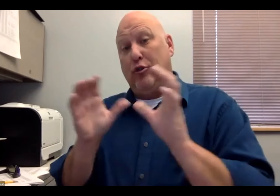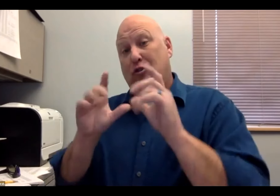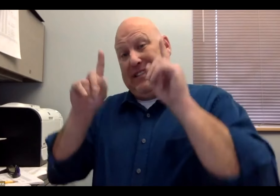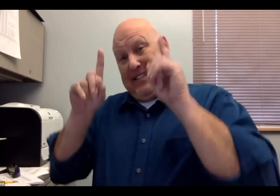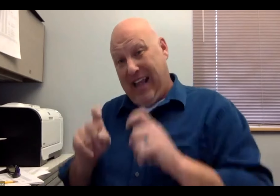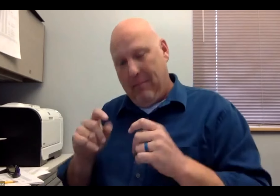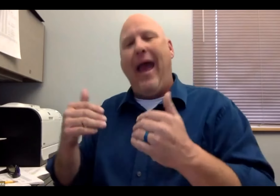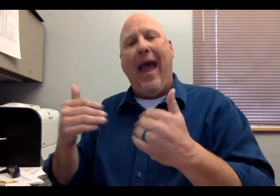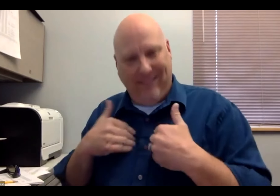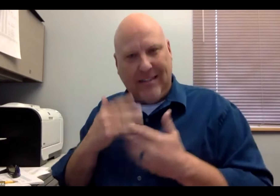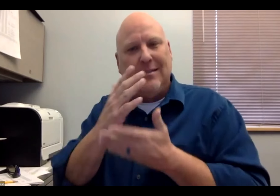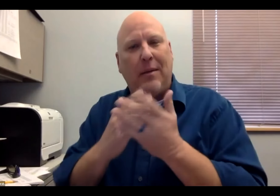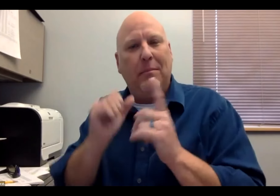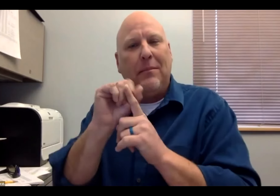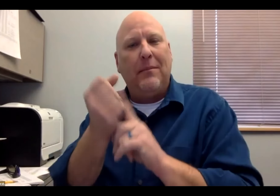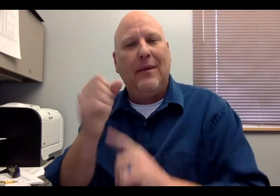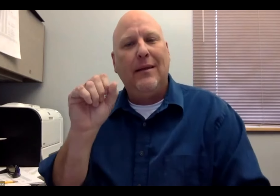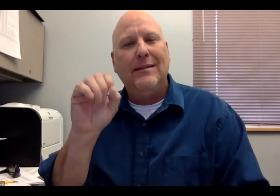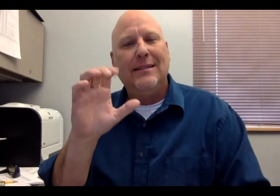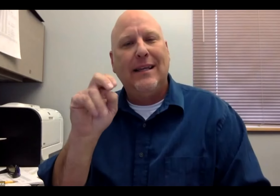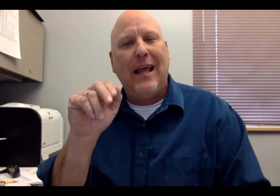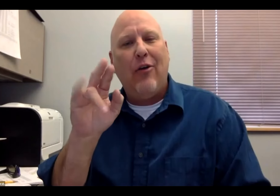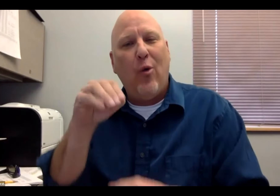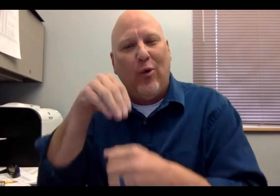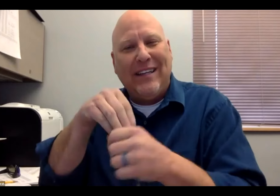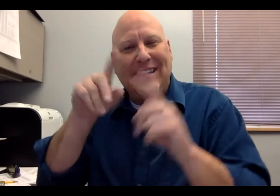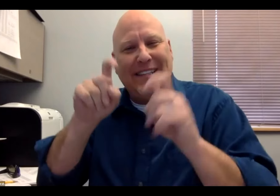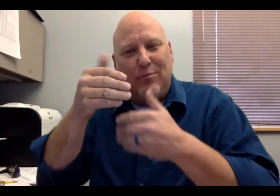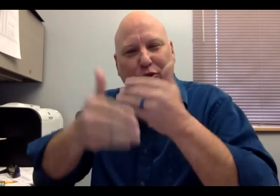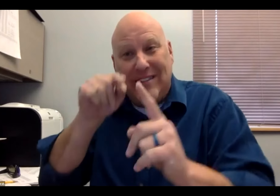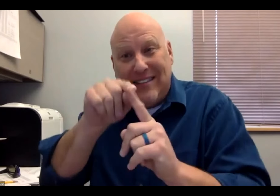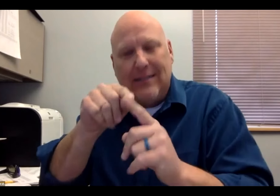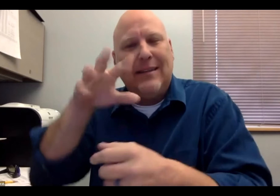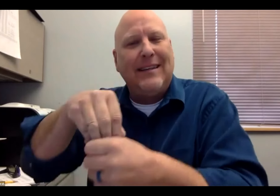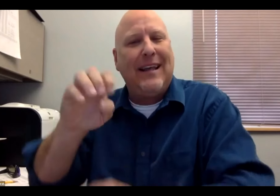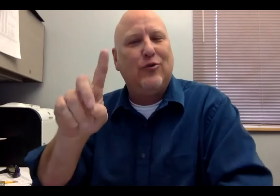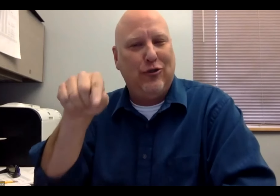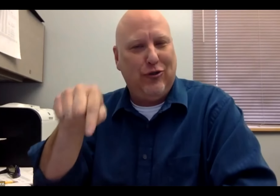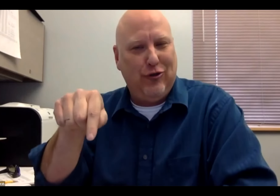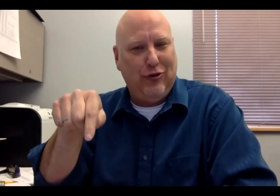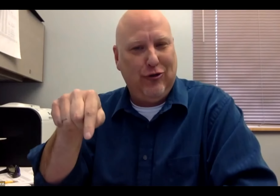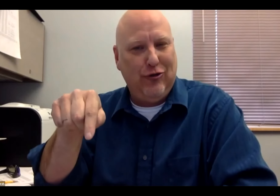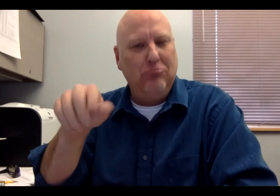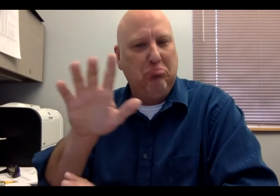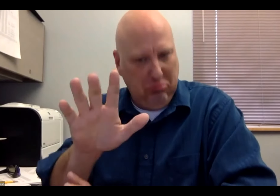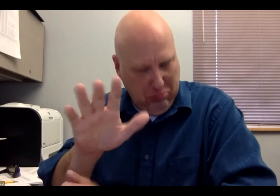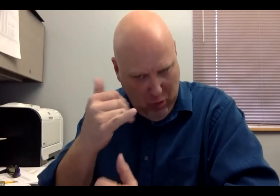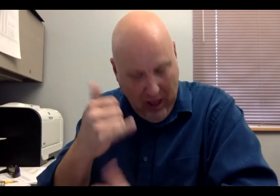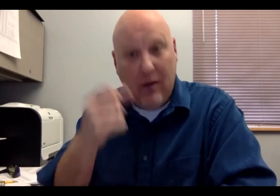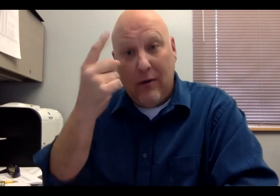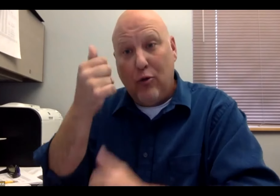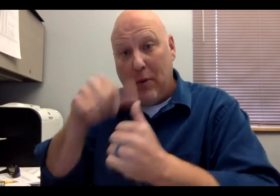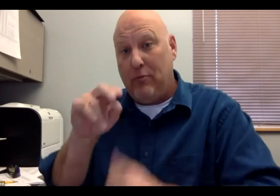interpreting. So certification has components and scenarios of the educational process.